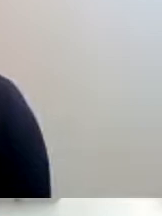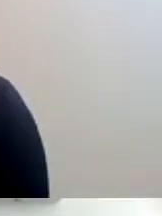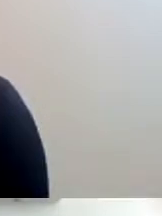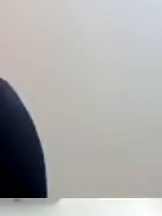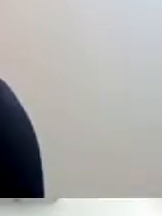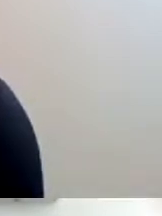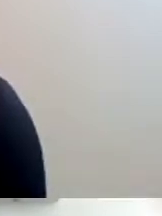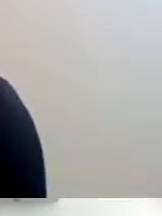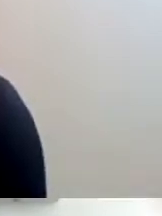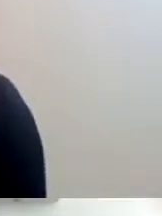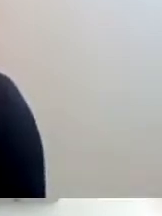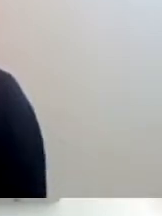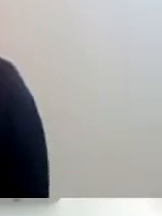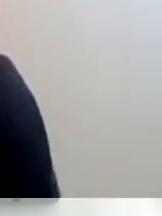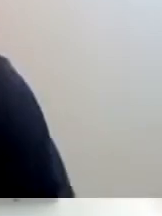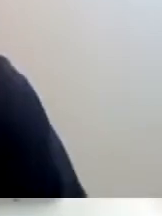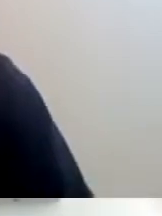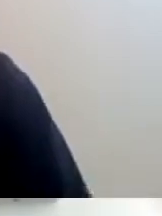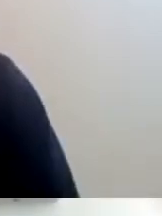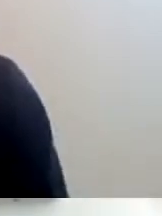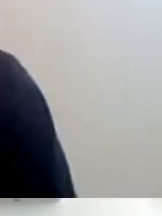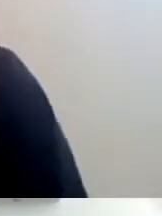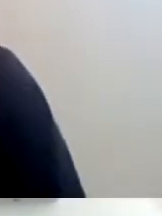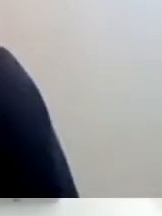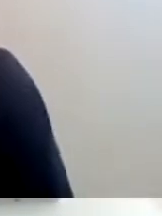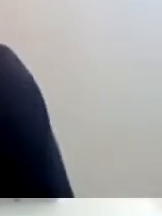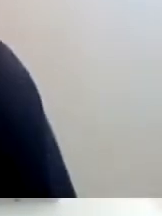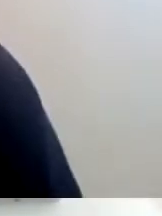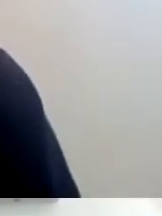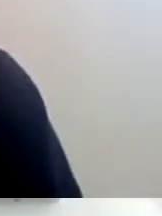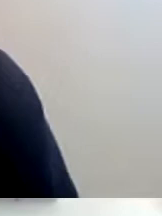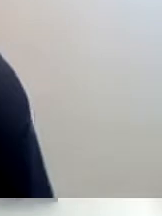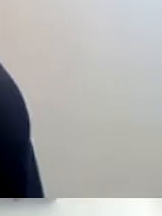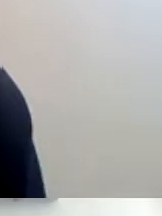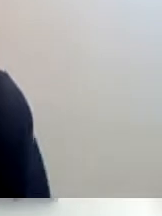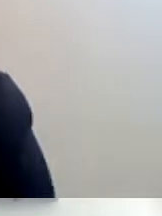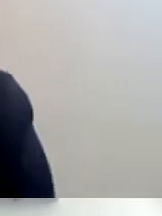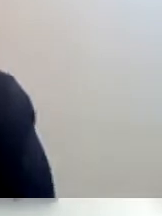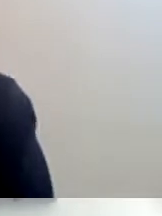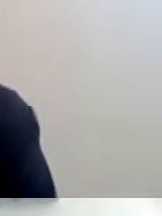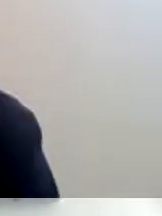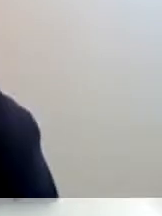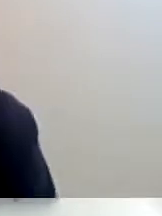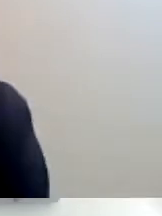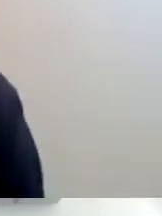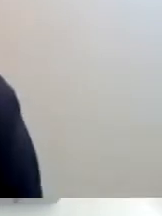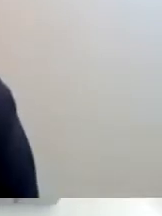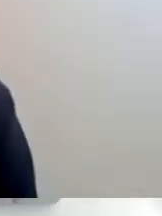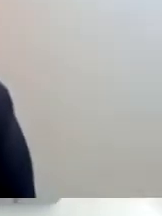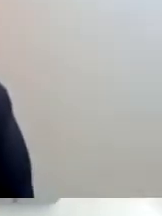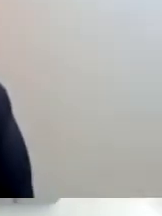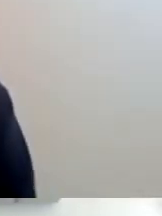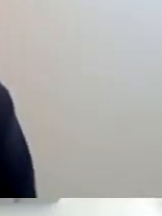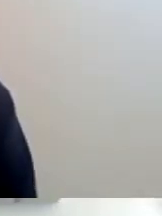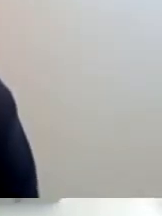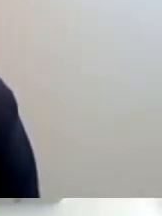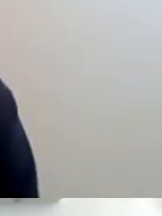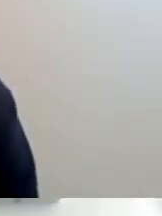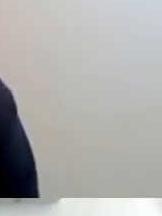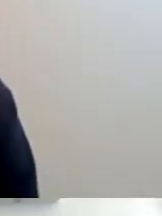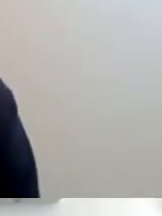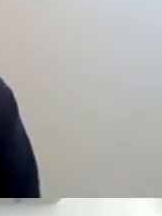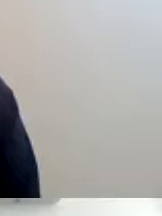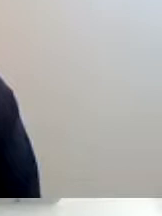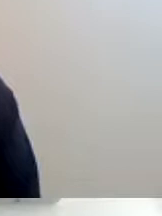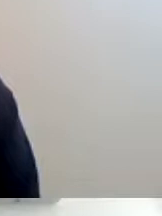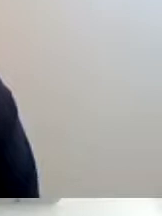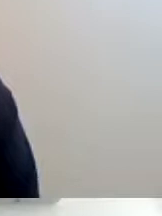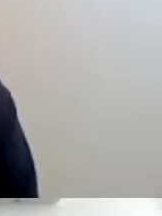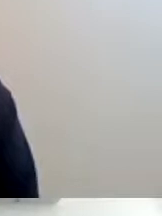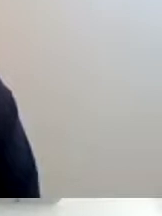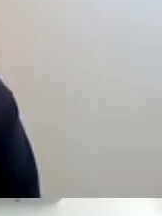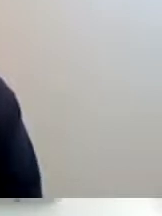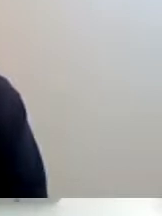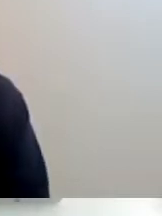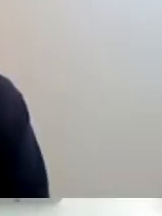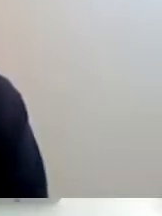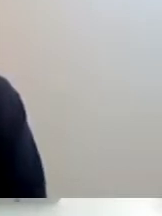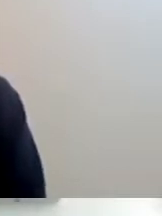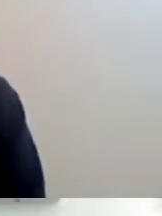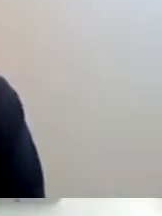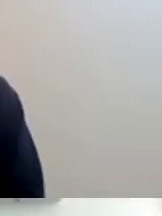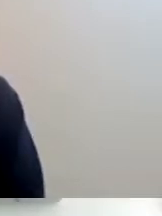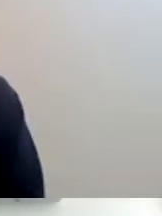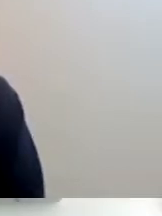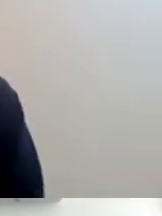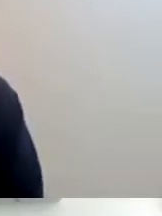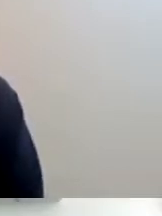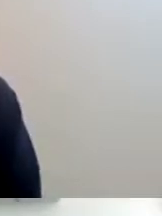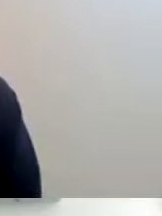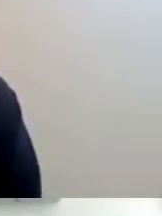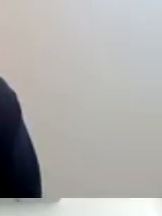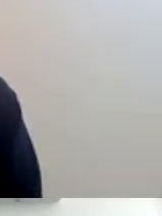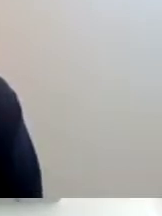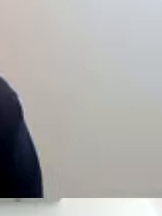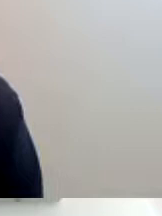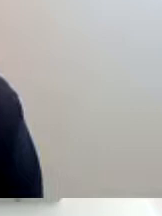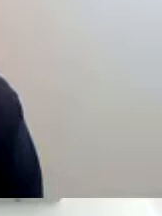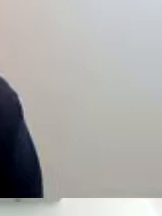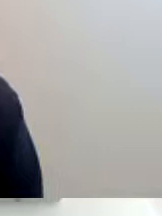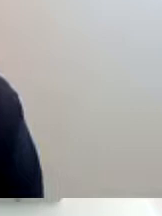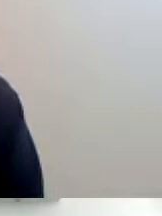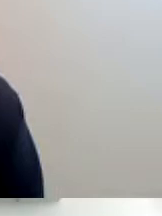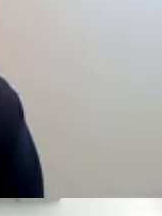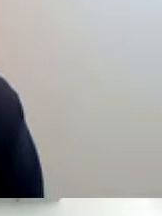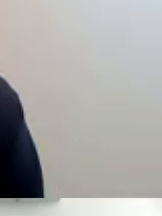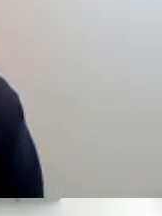, ethnicity. Some of those you can find in the compendium supplement. The compendium supplement was designed to put out more breakdowns because people were asking for them.